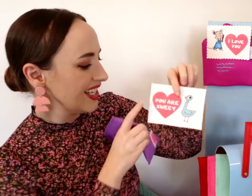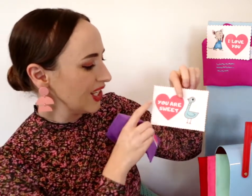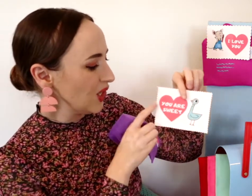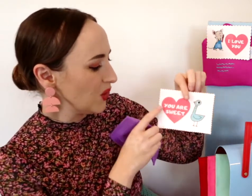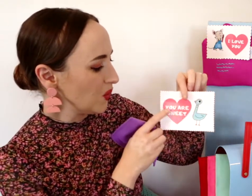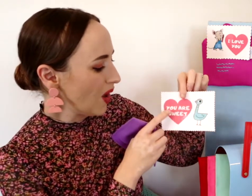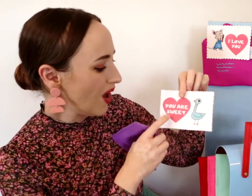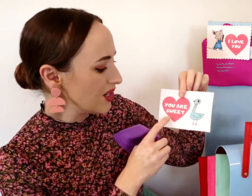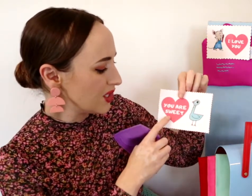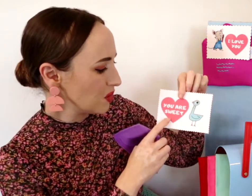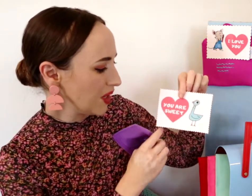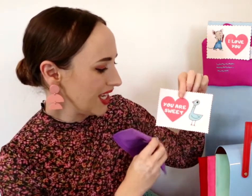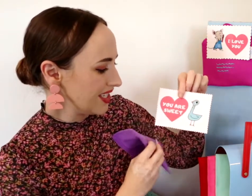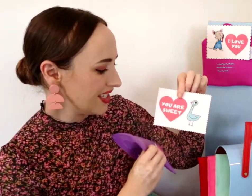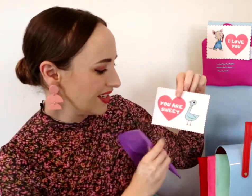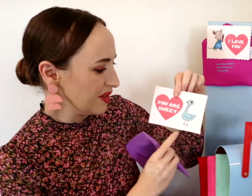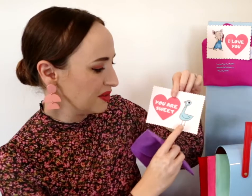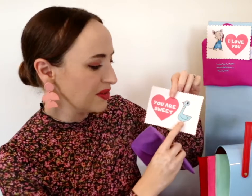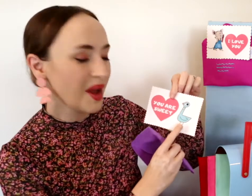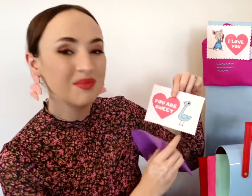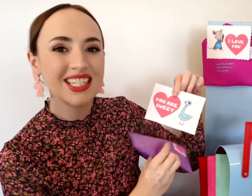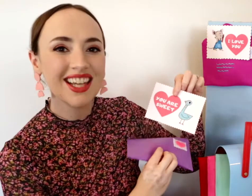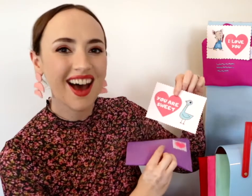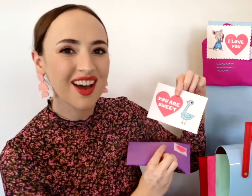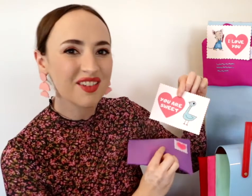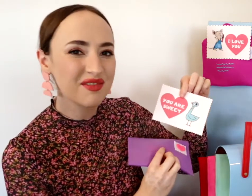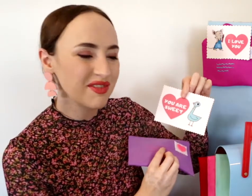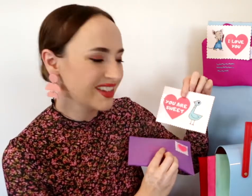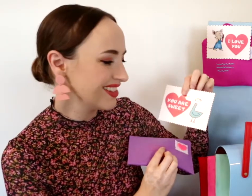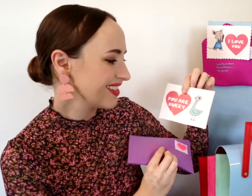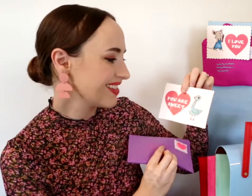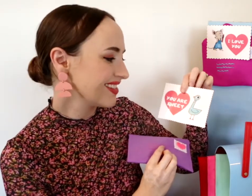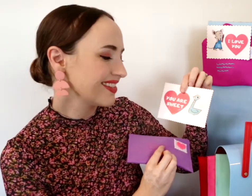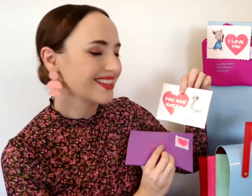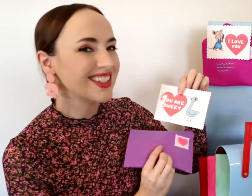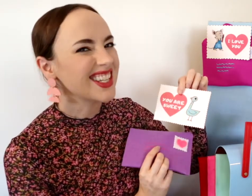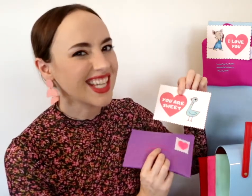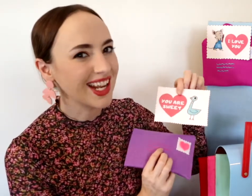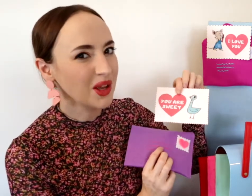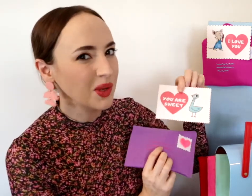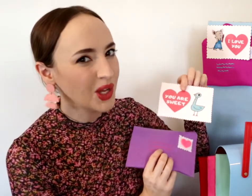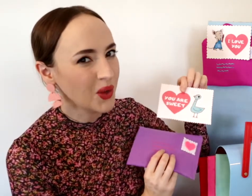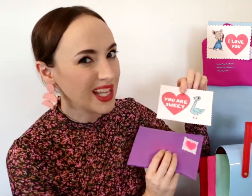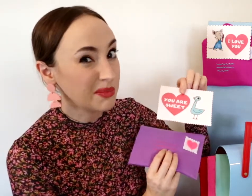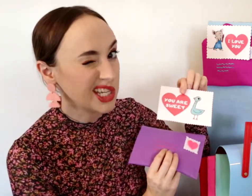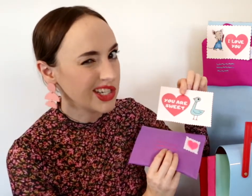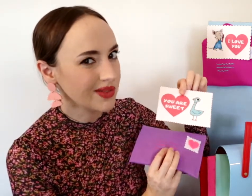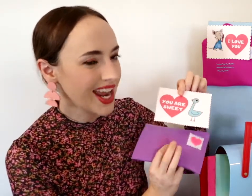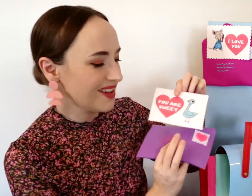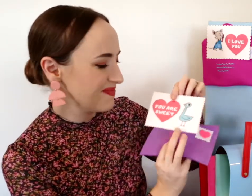"You are sweet" From Dove. Just kidding. We all know that's Pigeon, right?